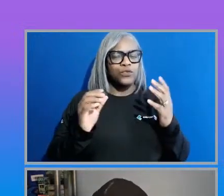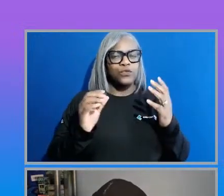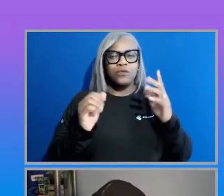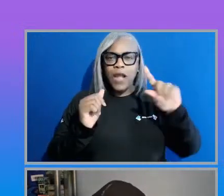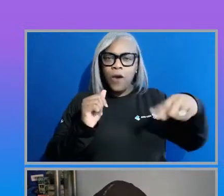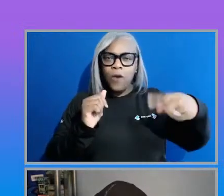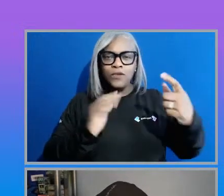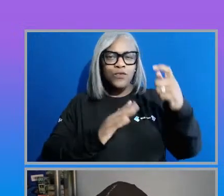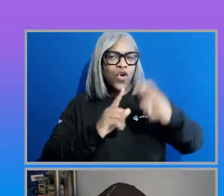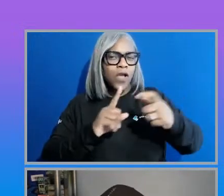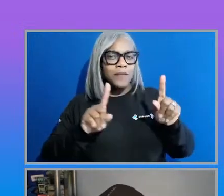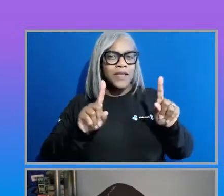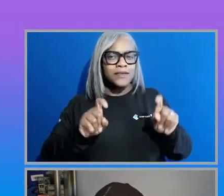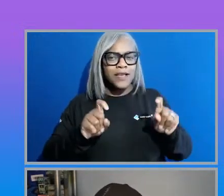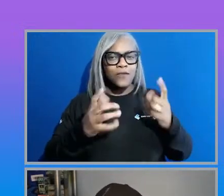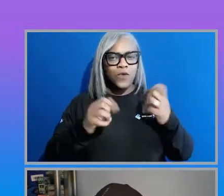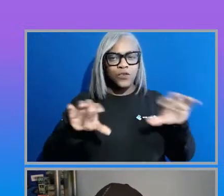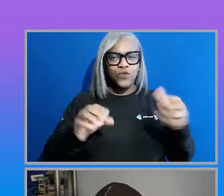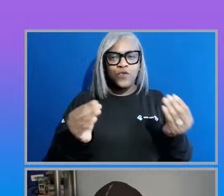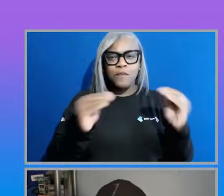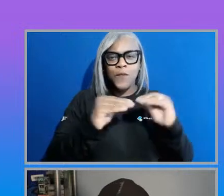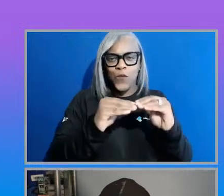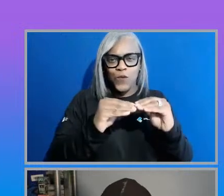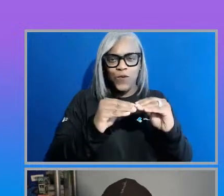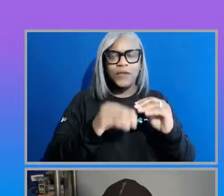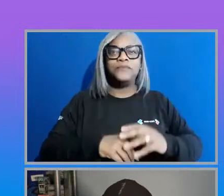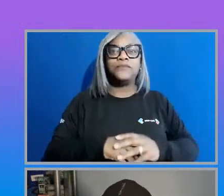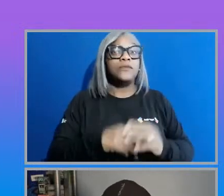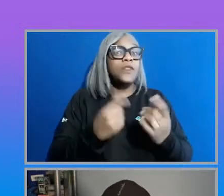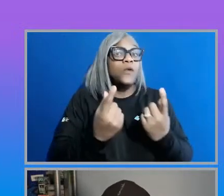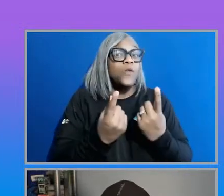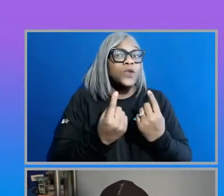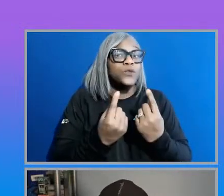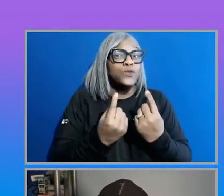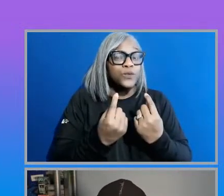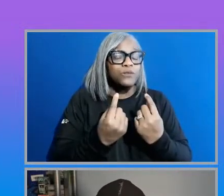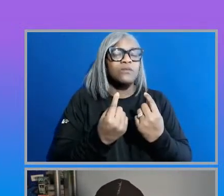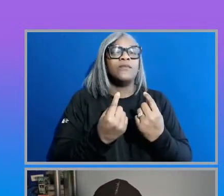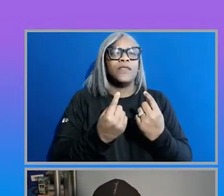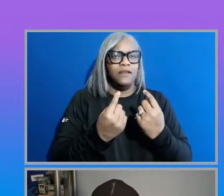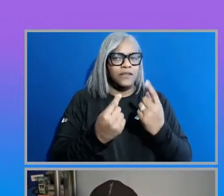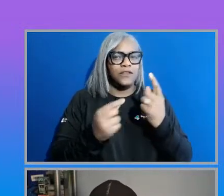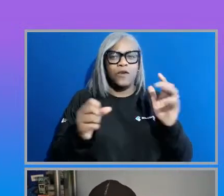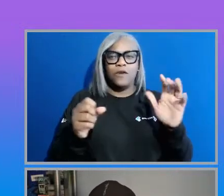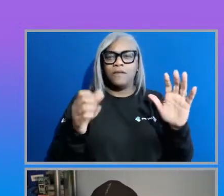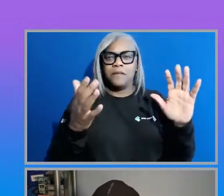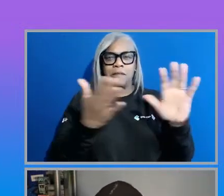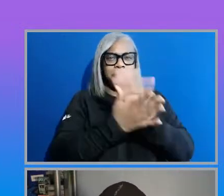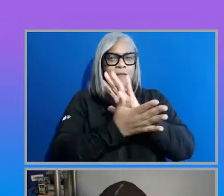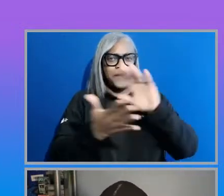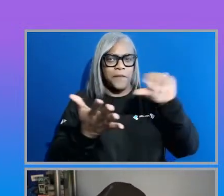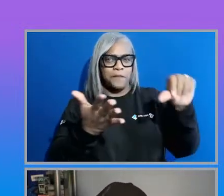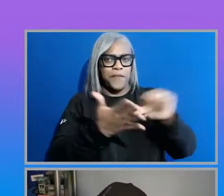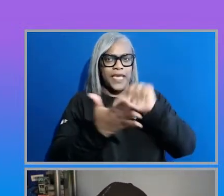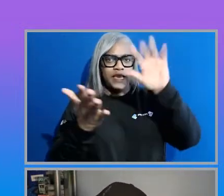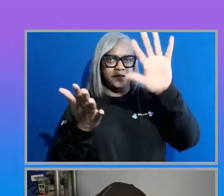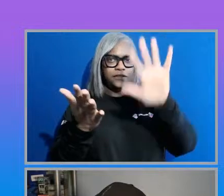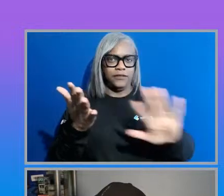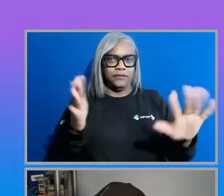How do I do that? Well, I can do my full page scan again, and